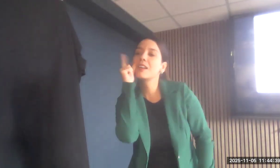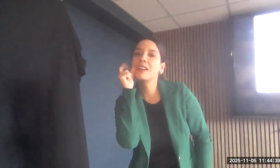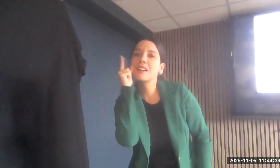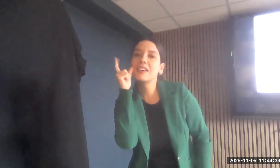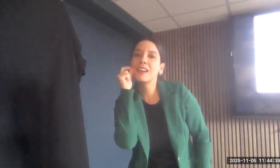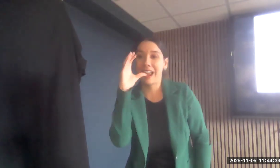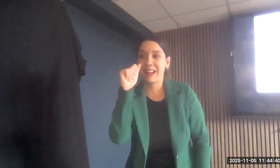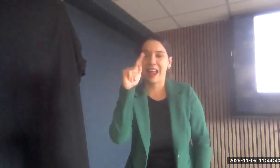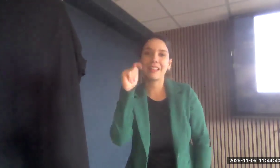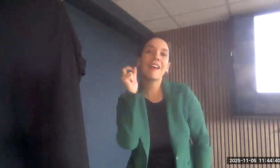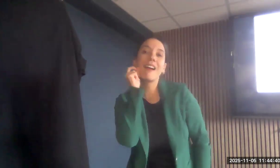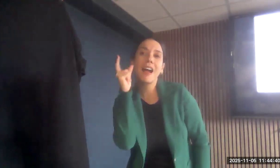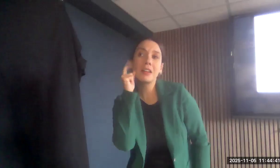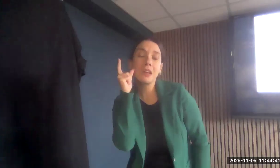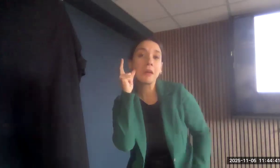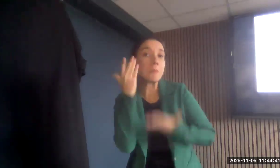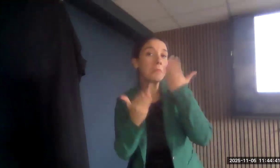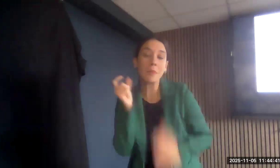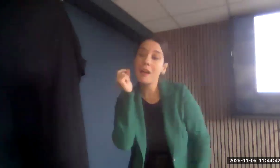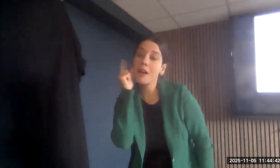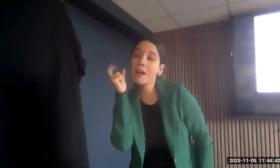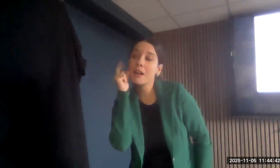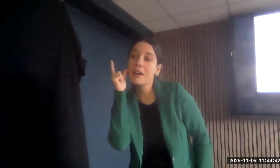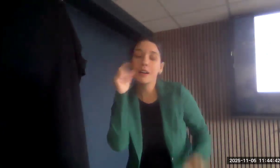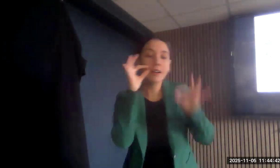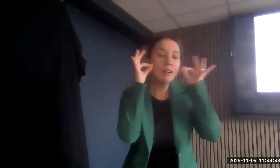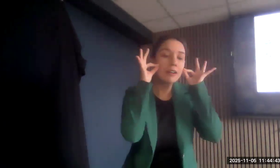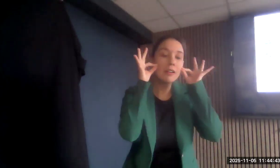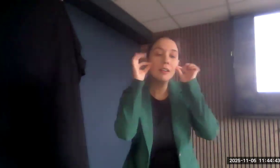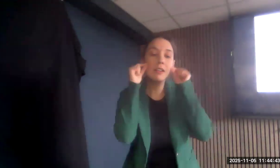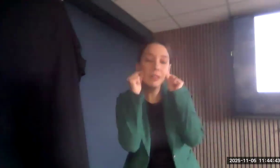So in the Oates dictionary, we don't have that sign, but we have this sign for CAT.